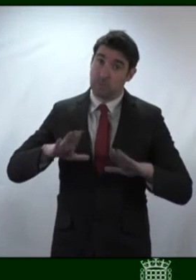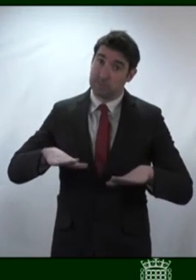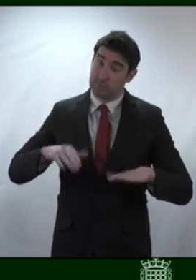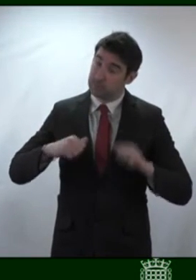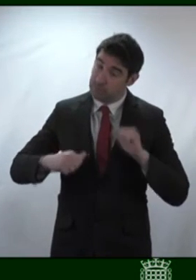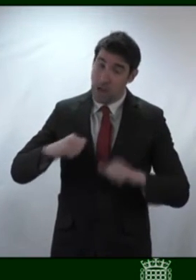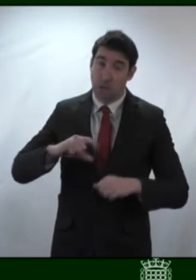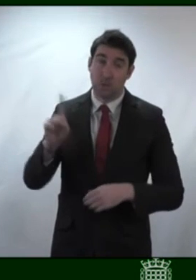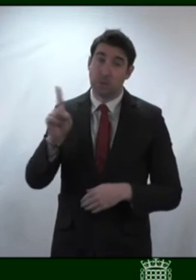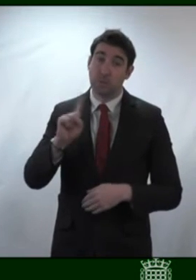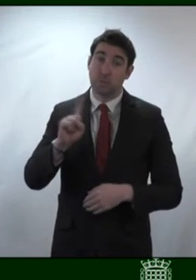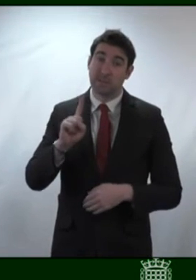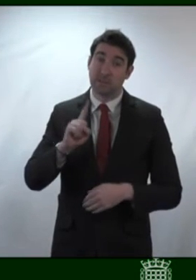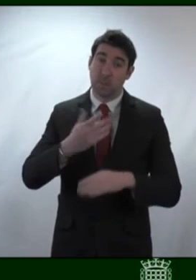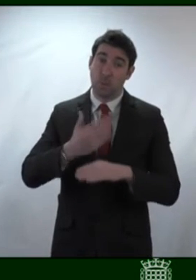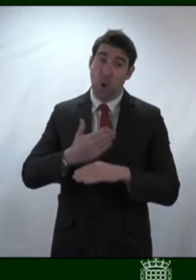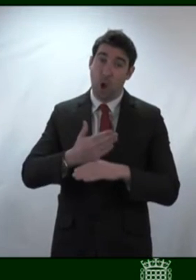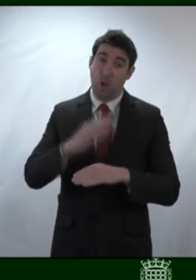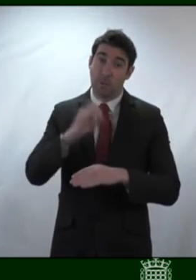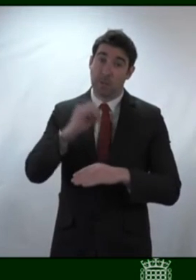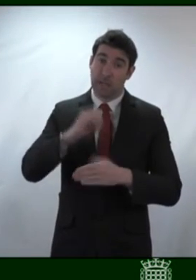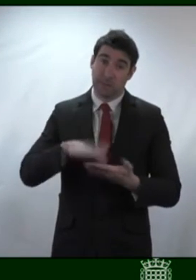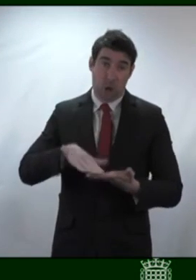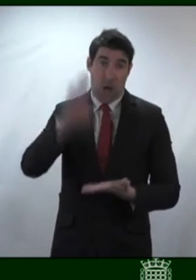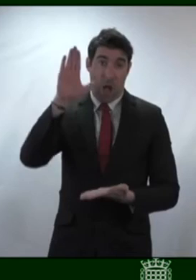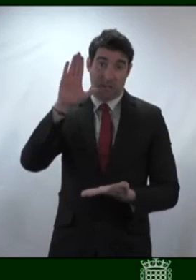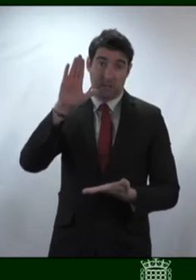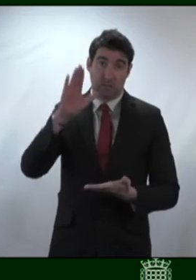low in this country, and we want to continue with that approach.